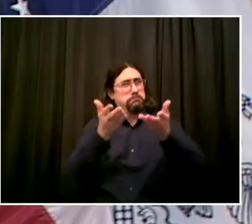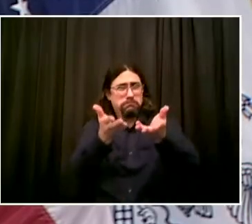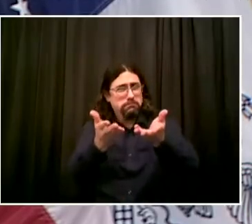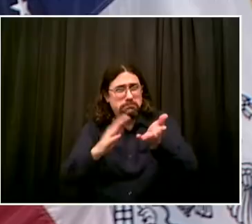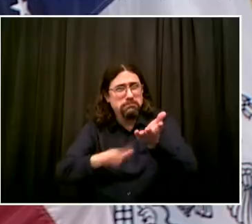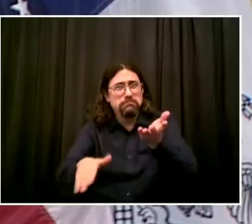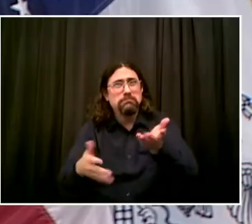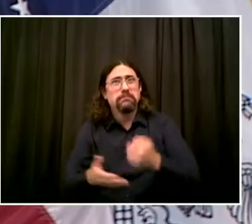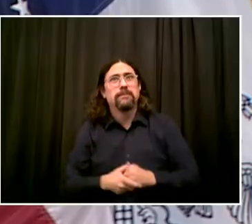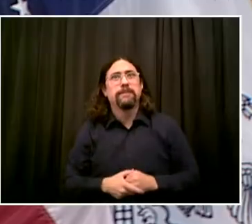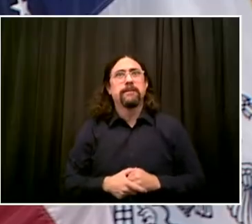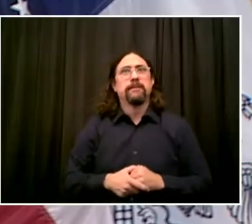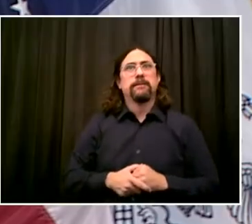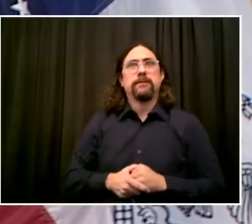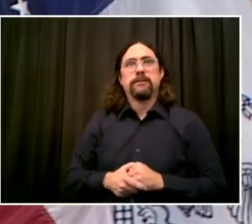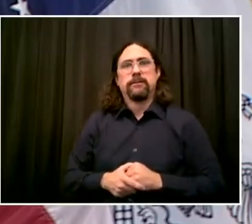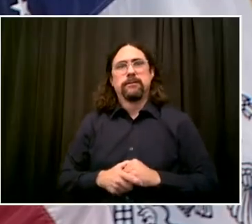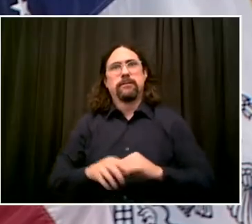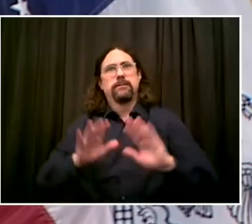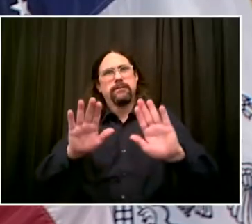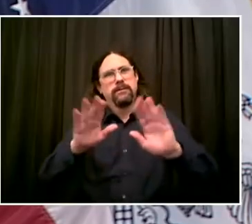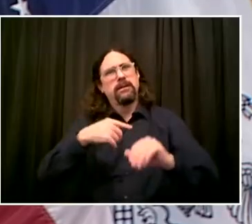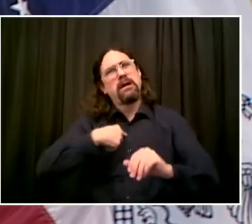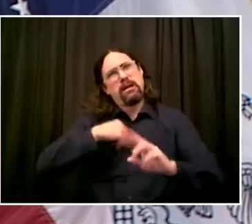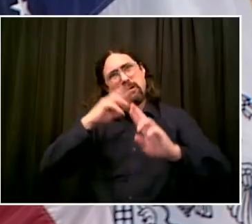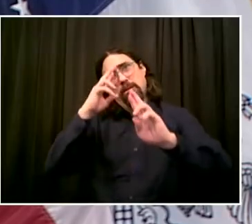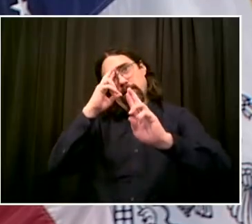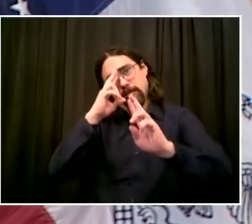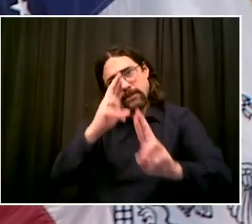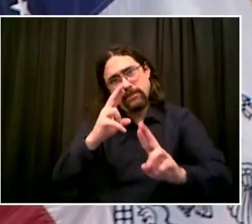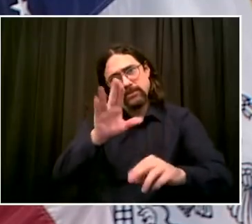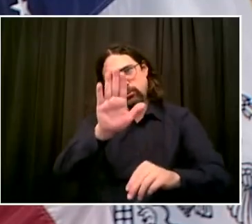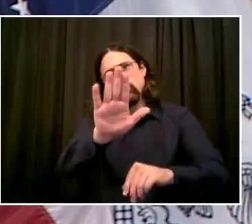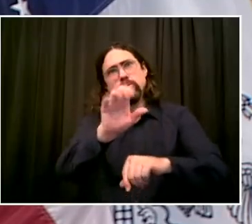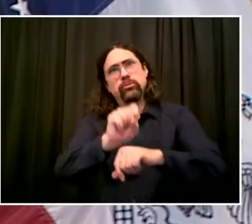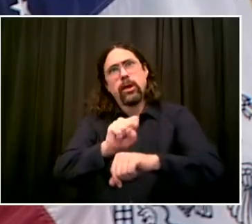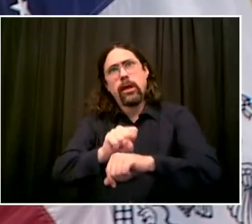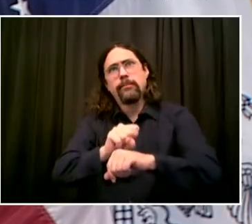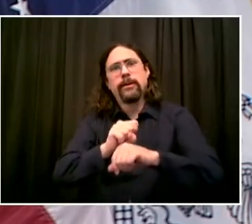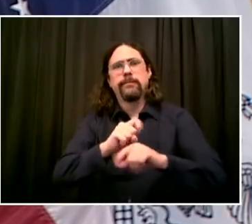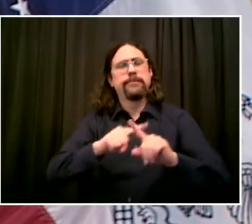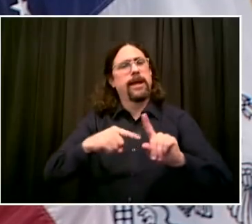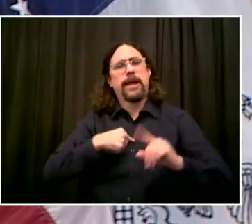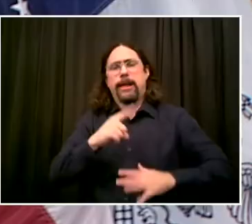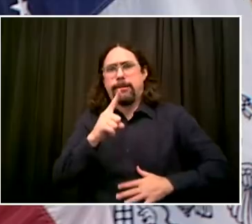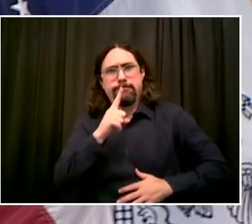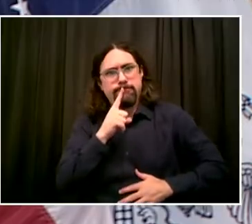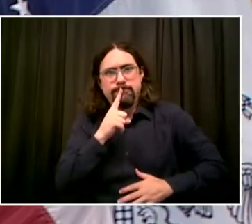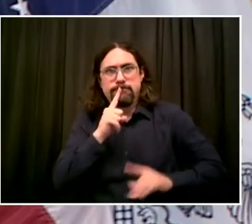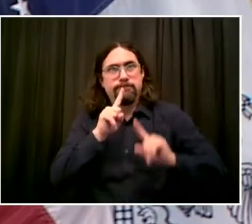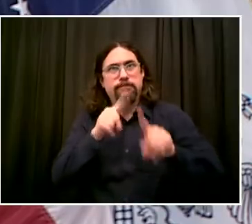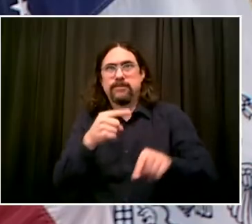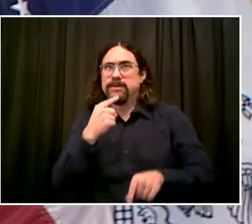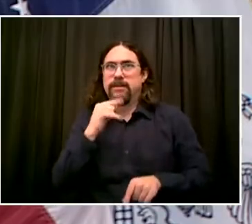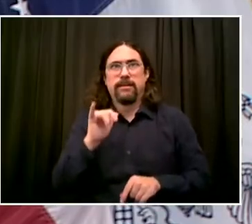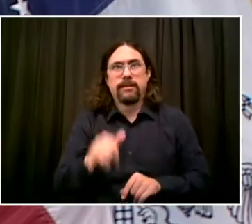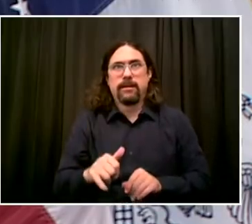WITH THE FRAME OF THE QUESTION. IT IS TOO SIMPLISTIC TO Y SATHAT THAT IS THE WHOLE STORY. WE HAD HET CURFEW FOR A